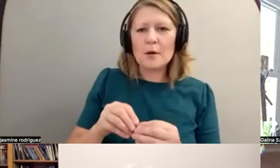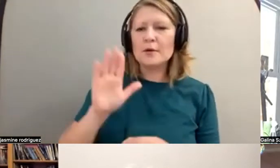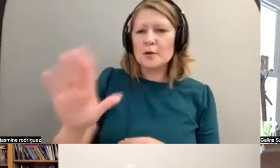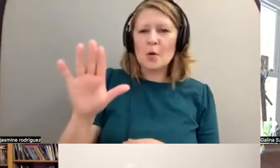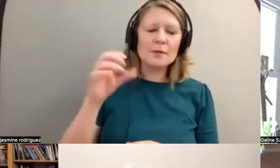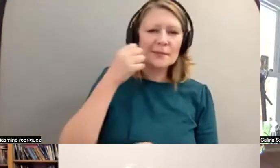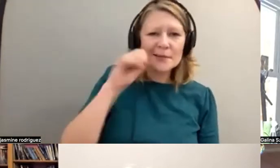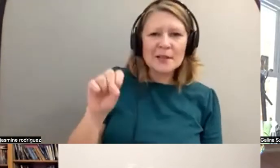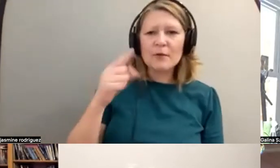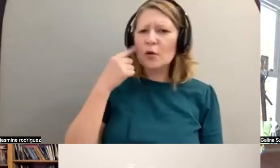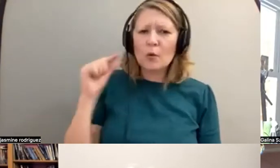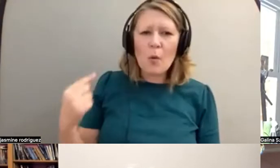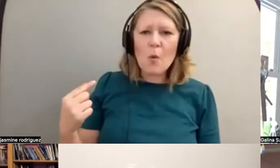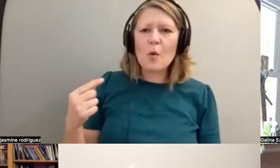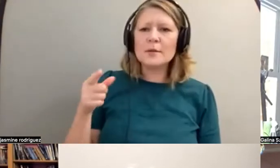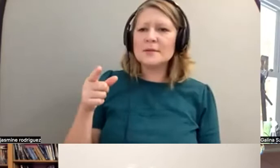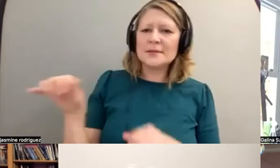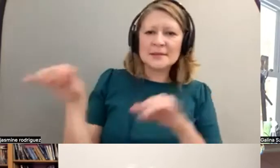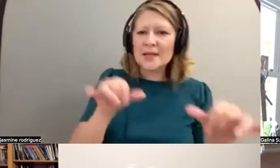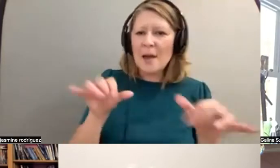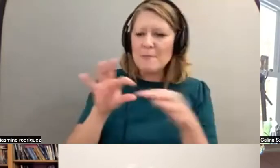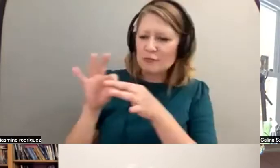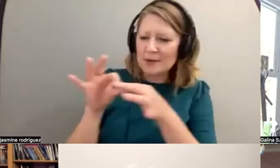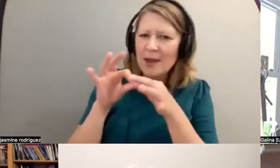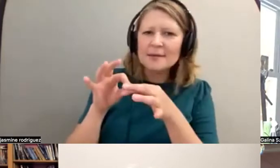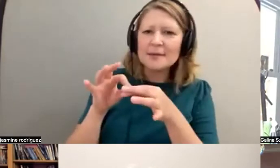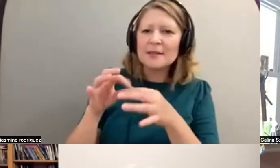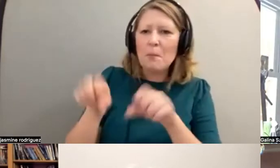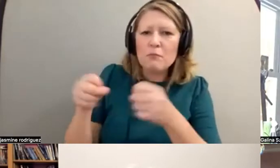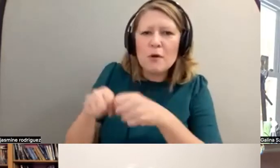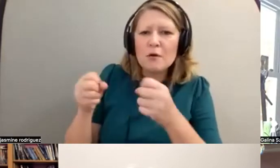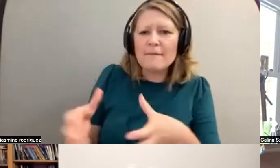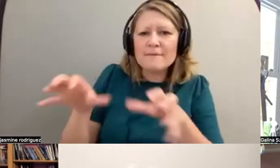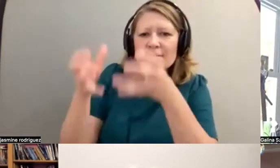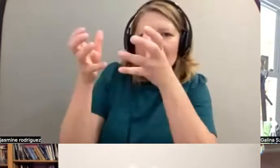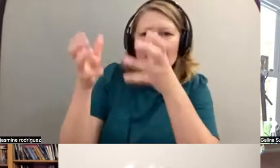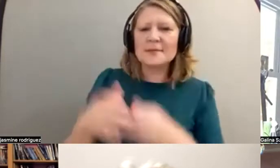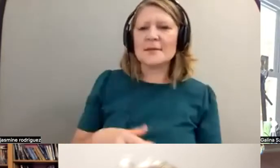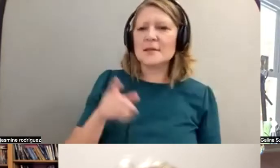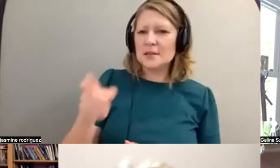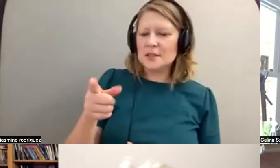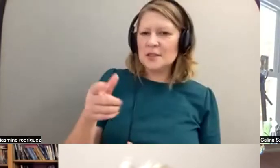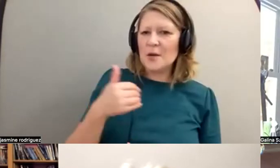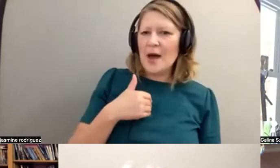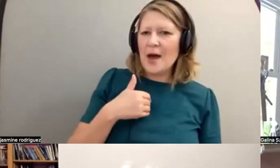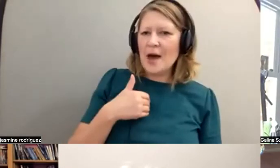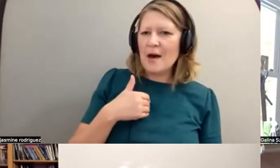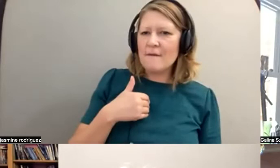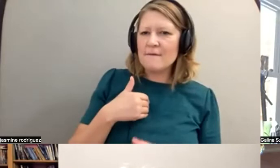That's lovely. I wonder, do you have a piece that you've made from the leaf for the brown spot? Or you just thought of it that way? Just a sec[ond].